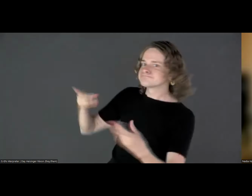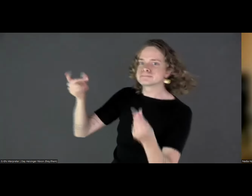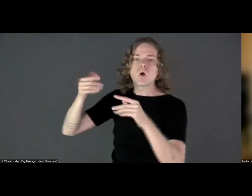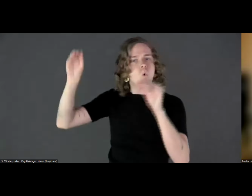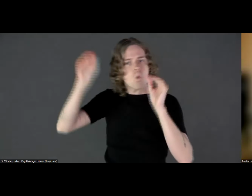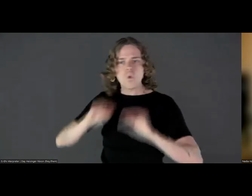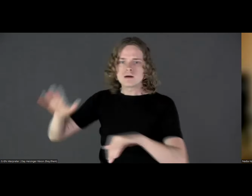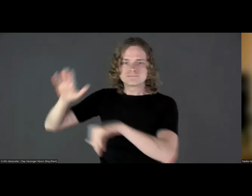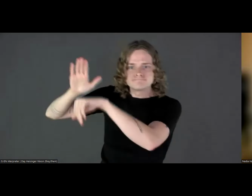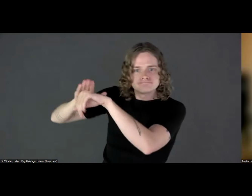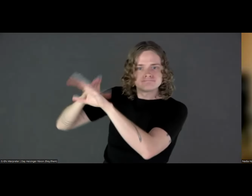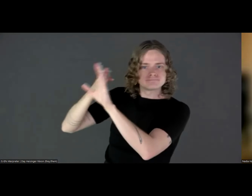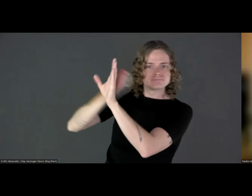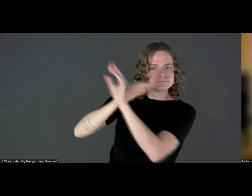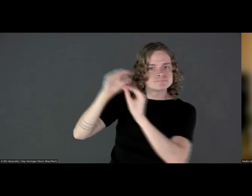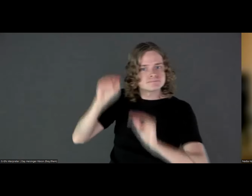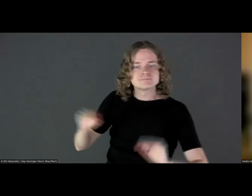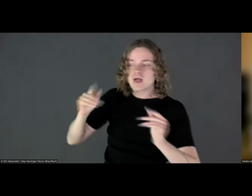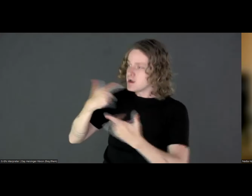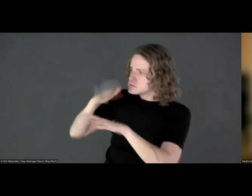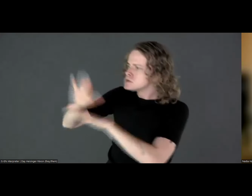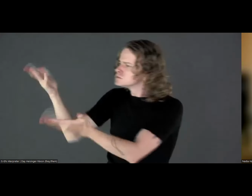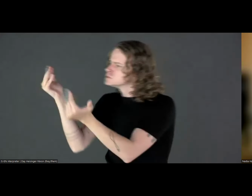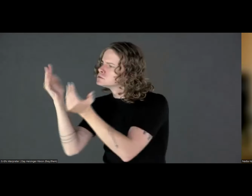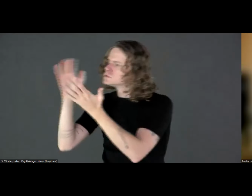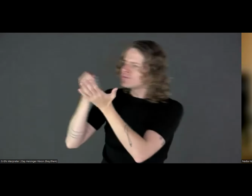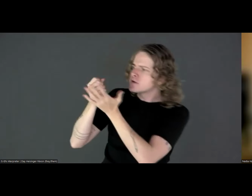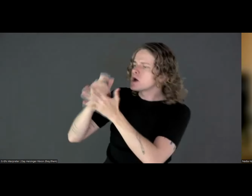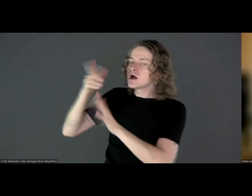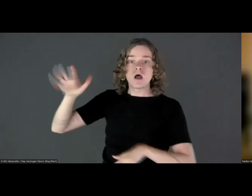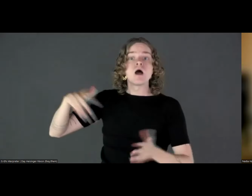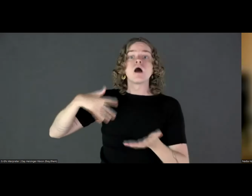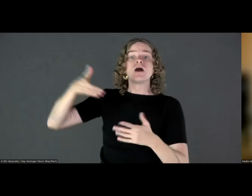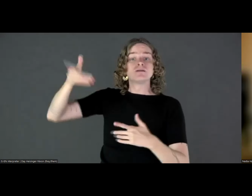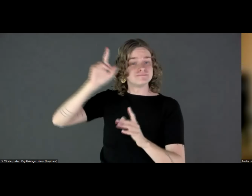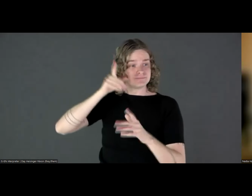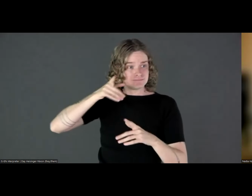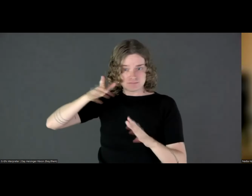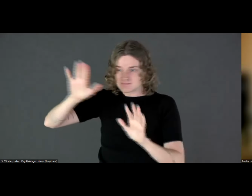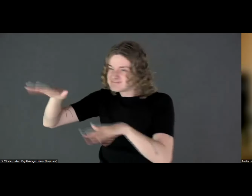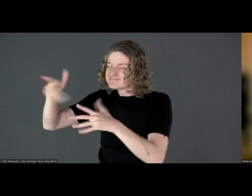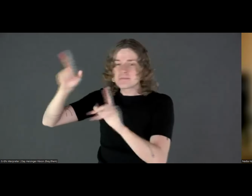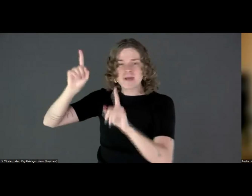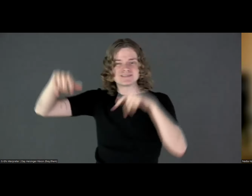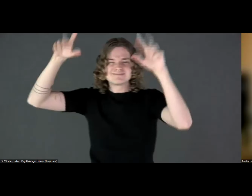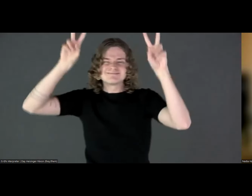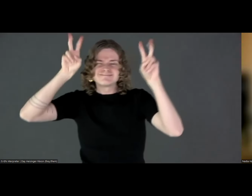be involved with any more further activities that are planned. So effective participation